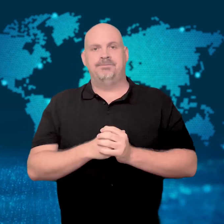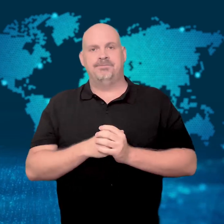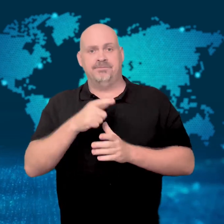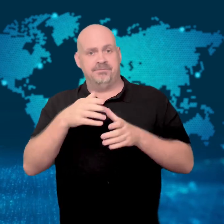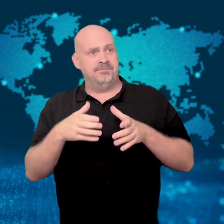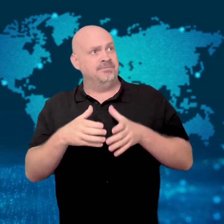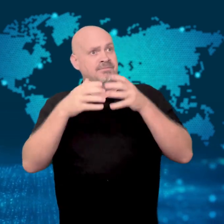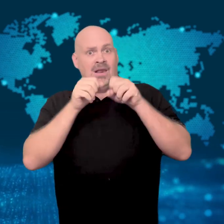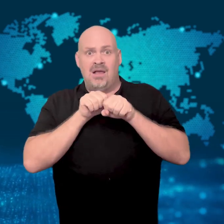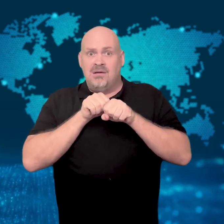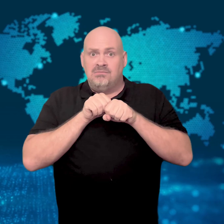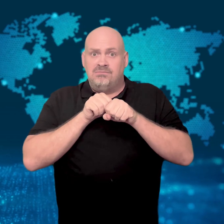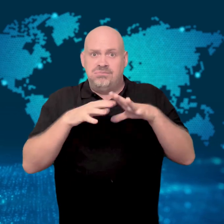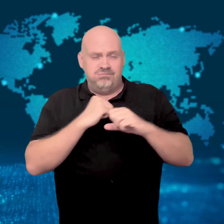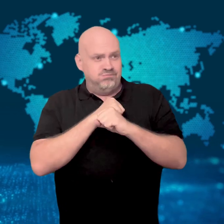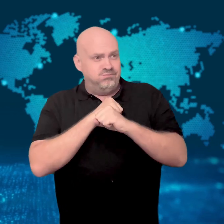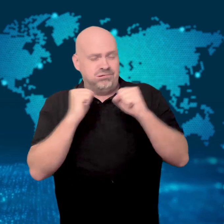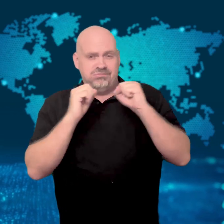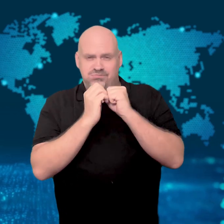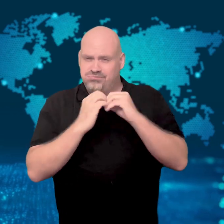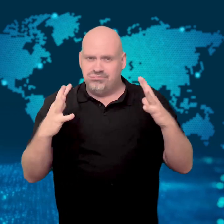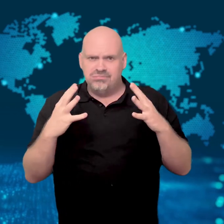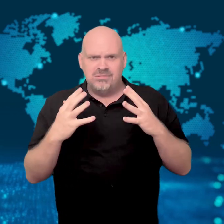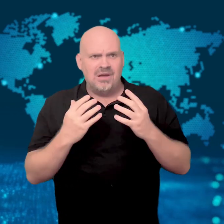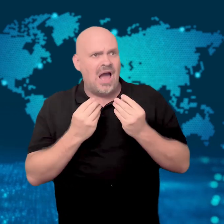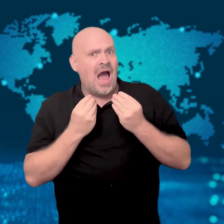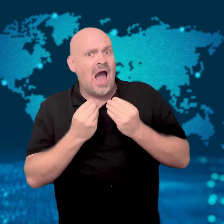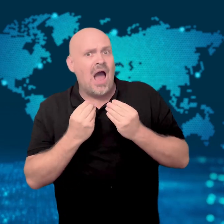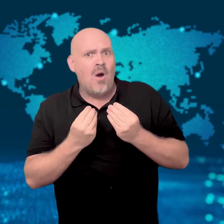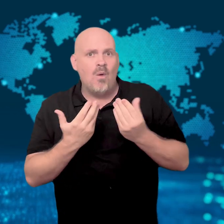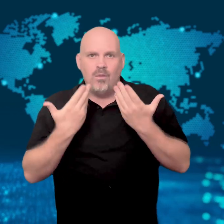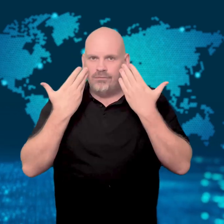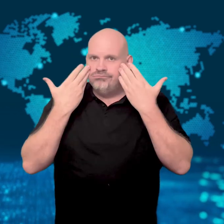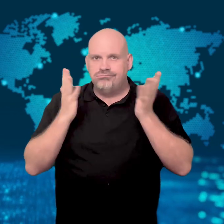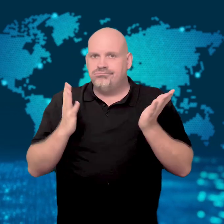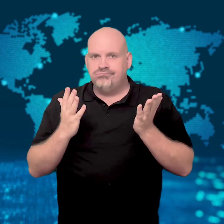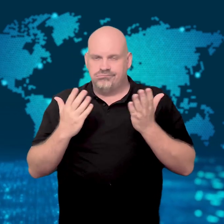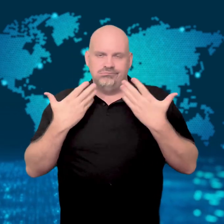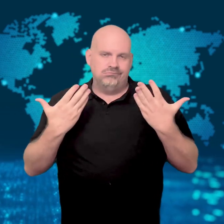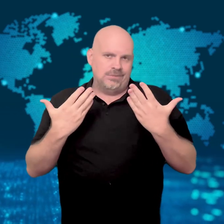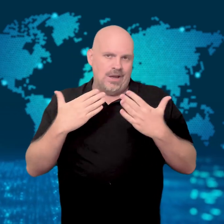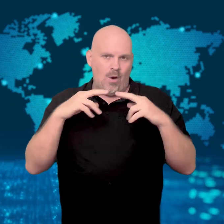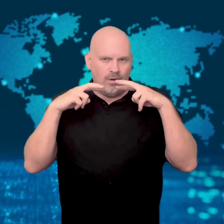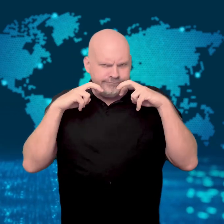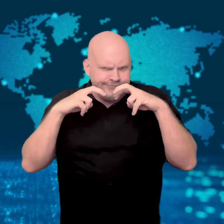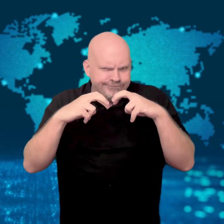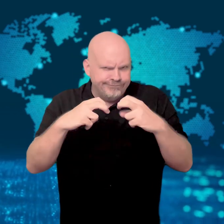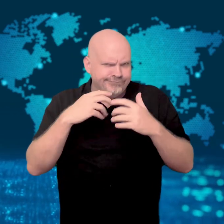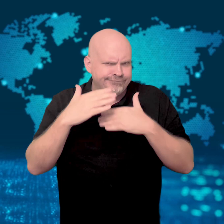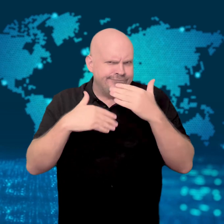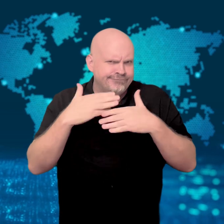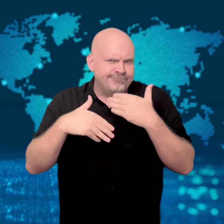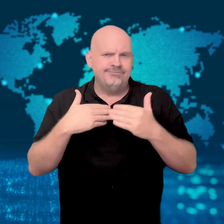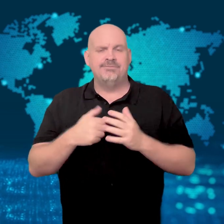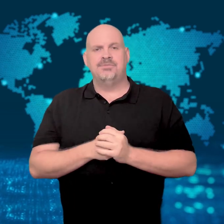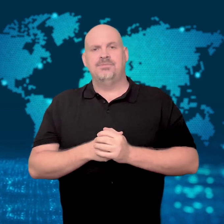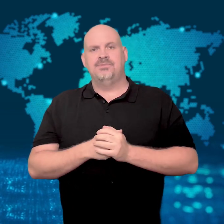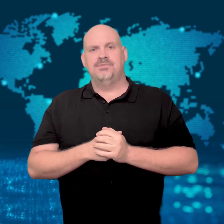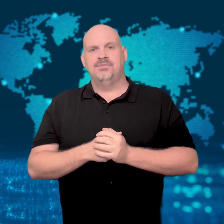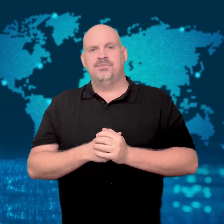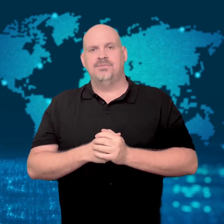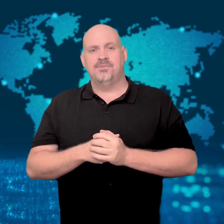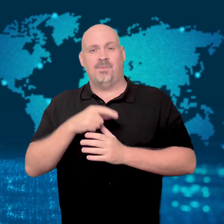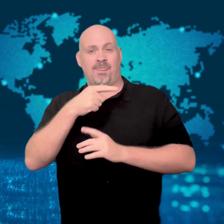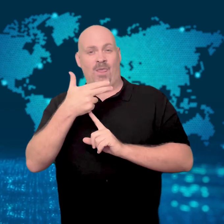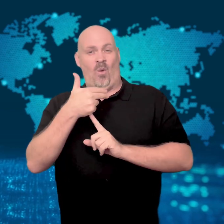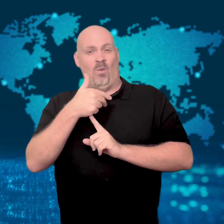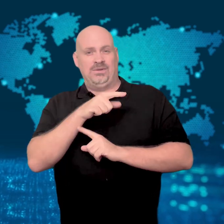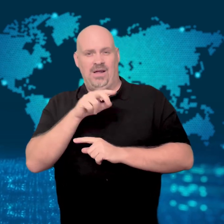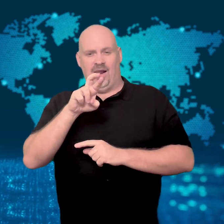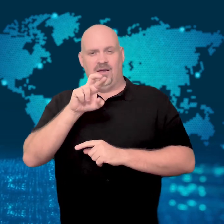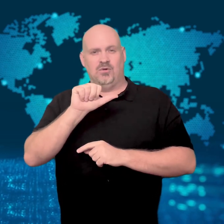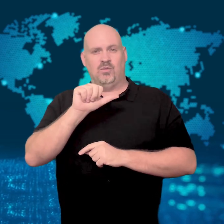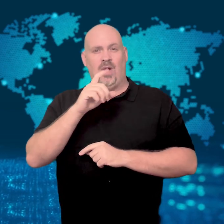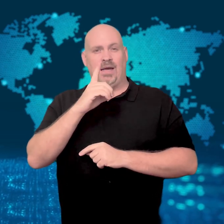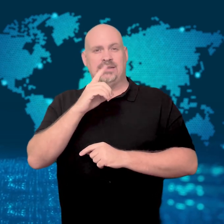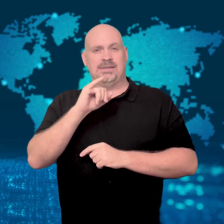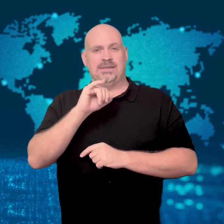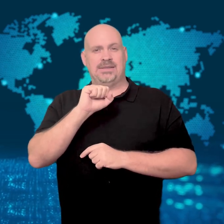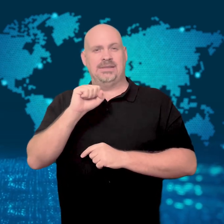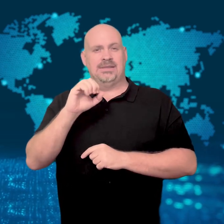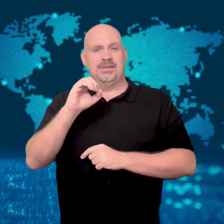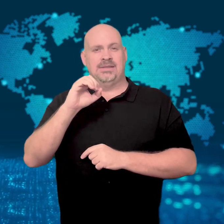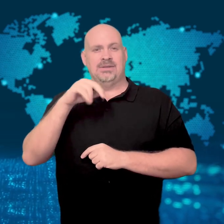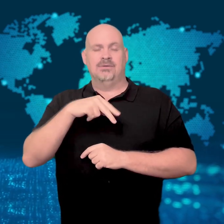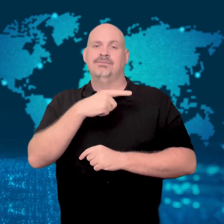The cause of the incident has not been announced and is still under investigation.